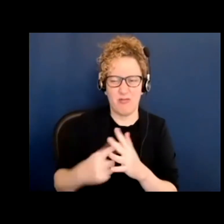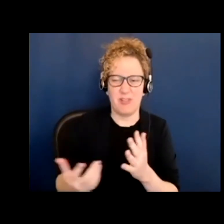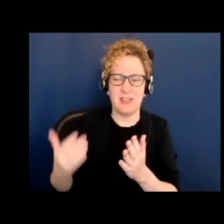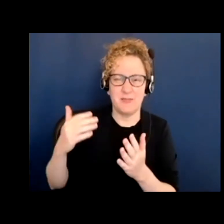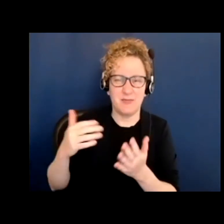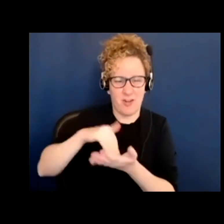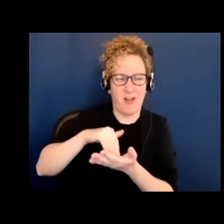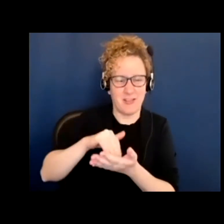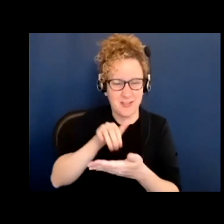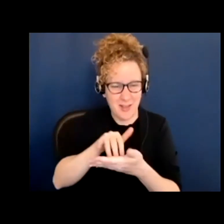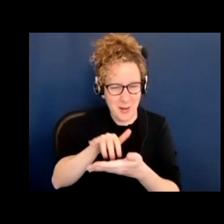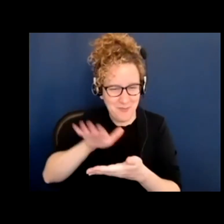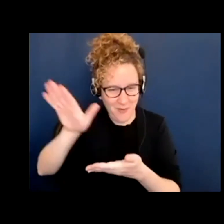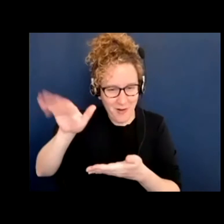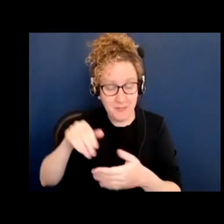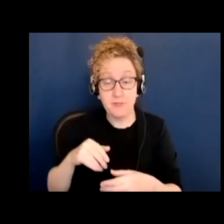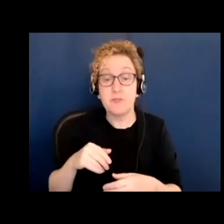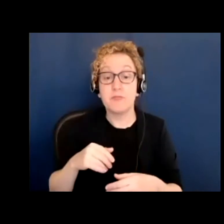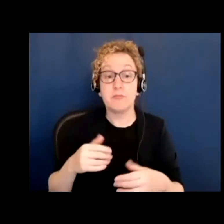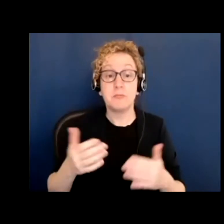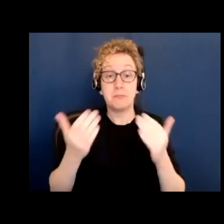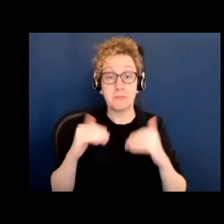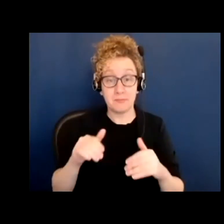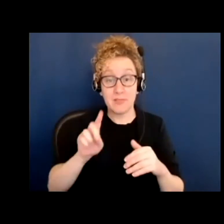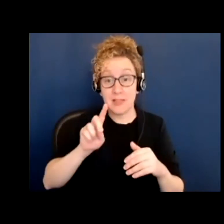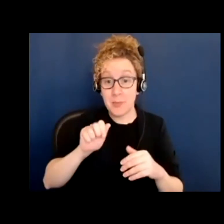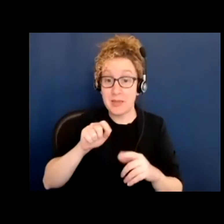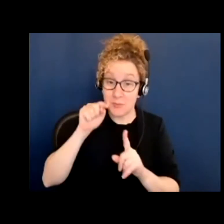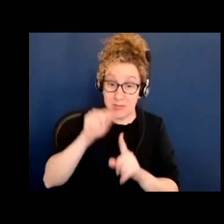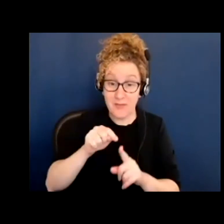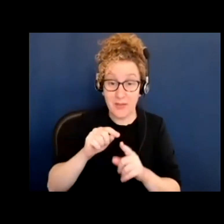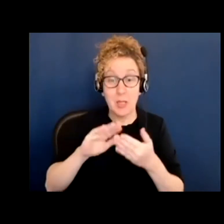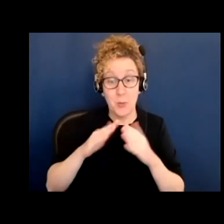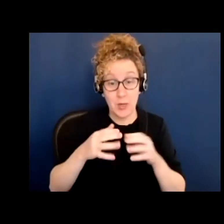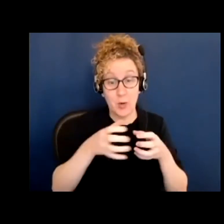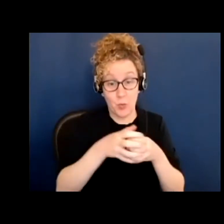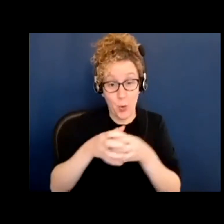We also have disability specific community rooms to offer an informal space for attendees